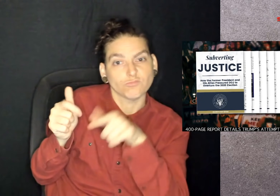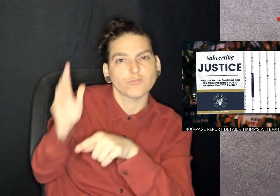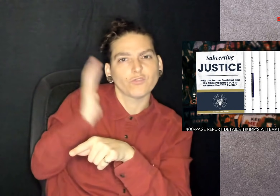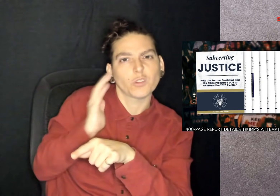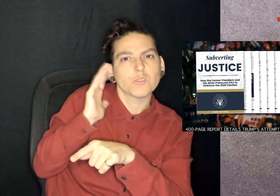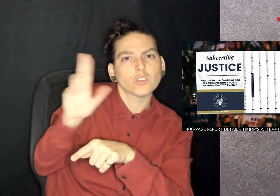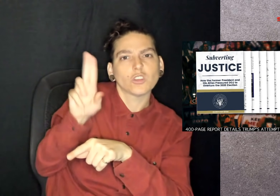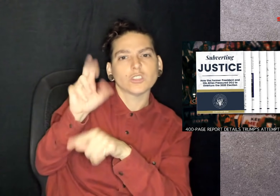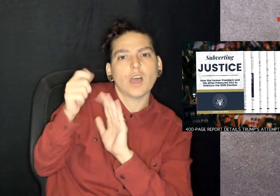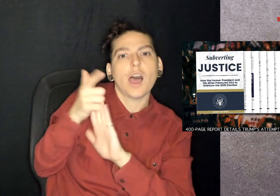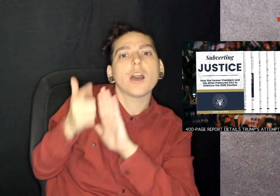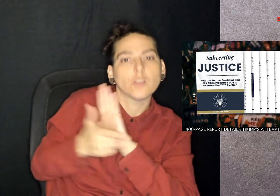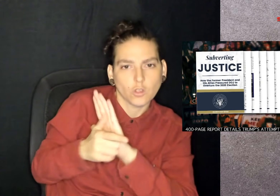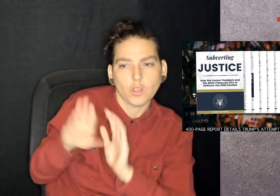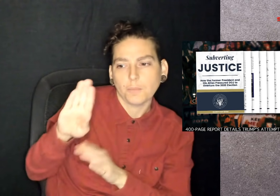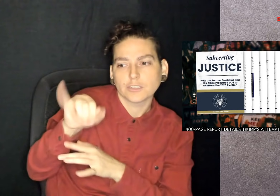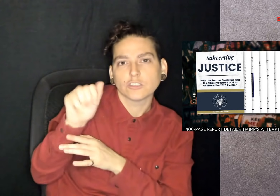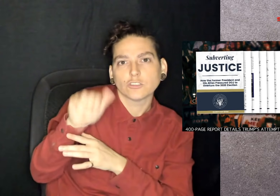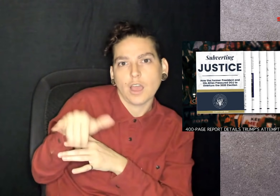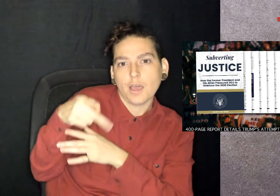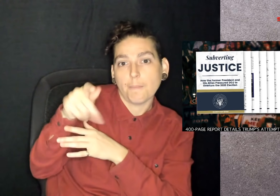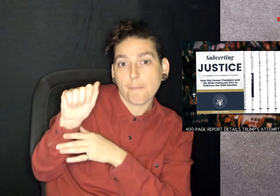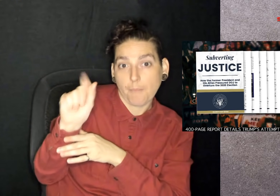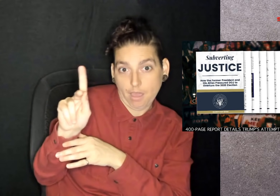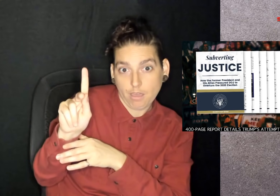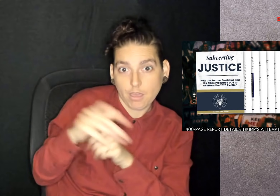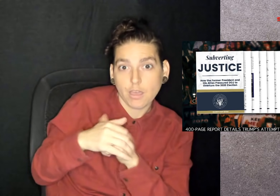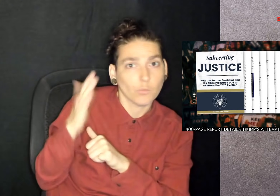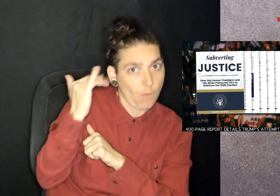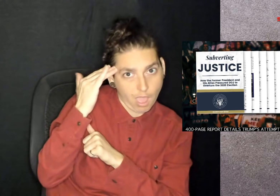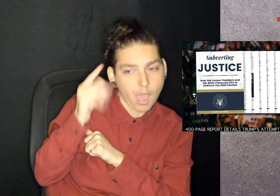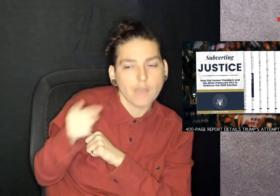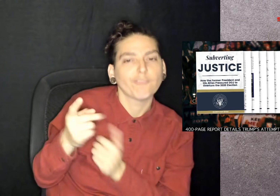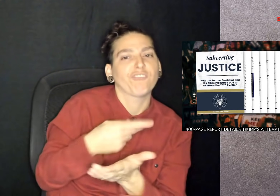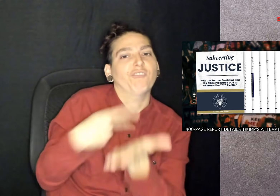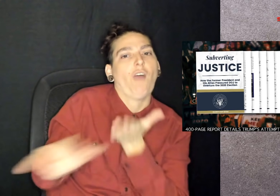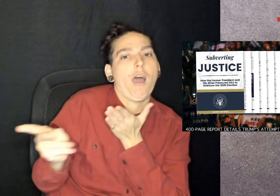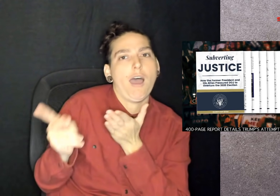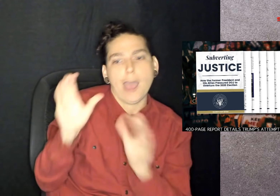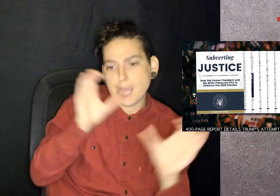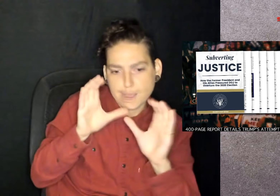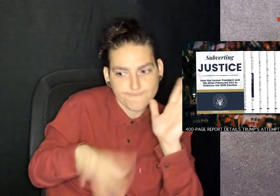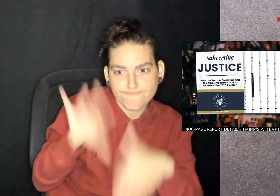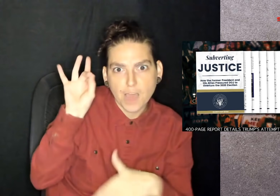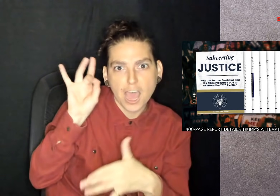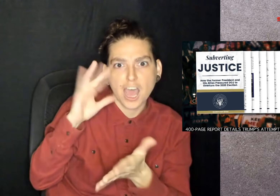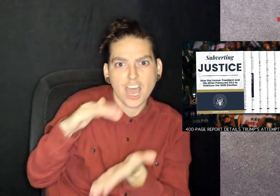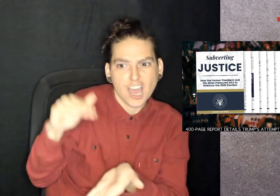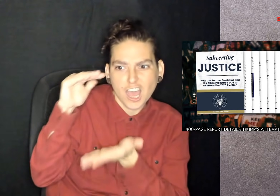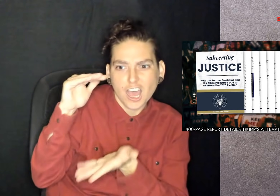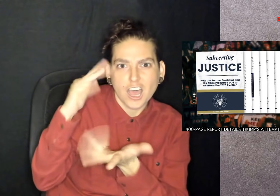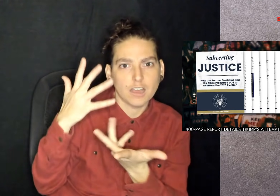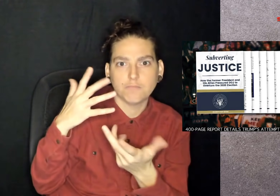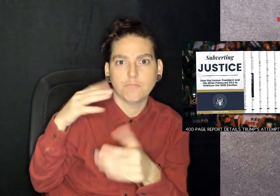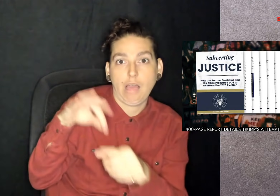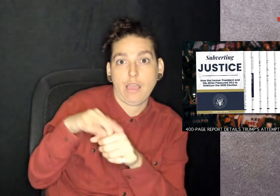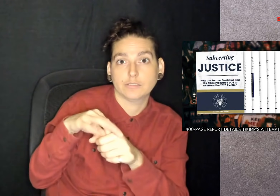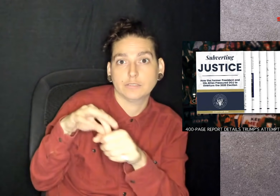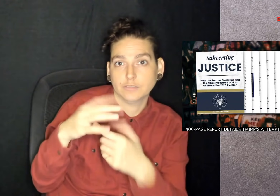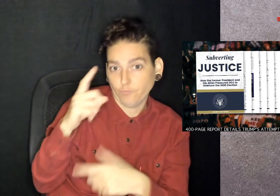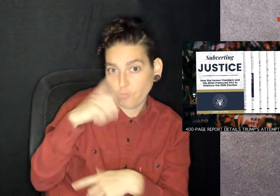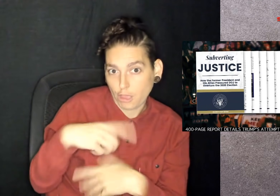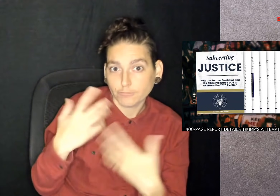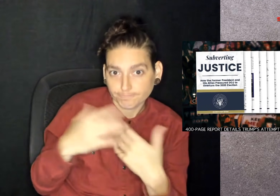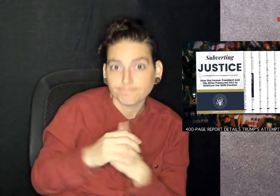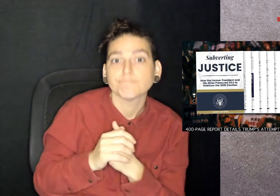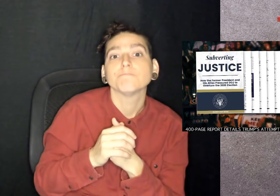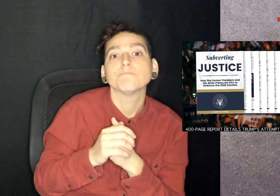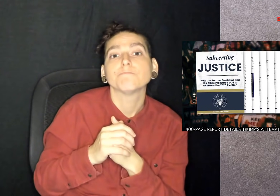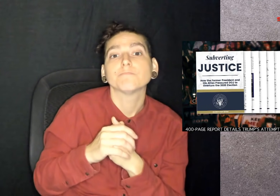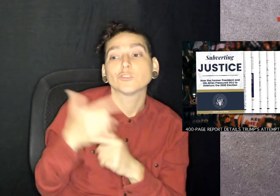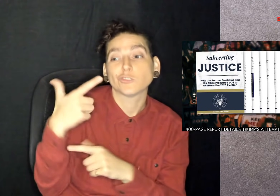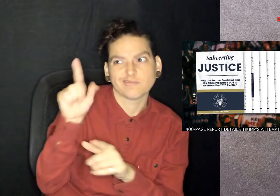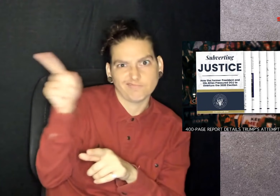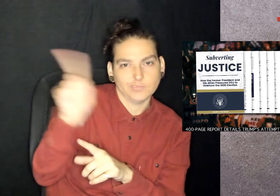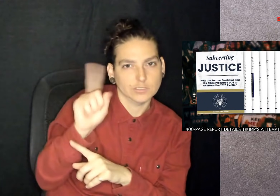the election result and he blamed a former US attorney BJ Pak for failing to find mass